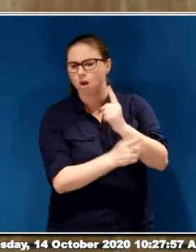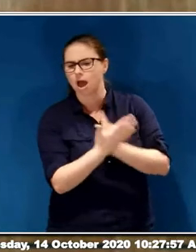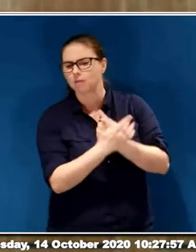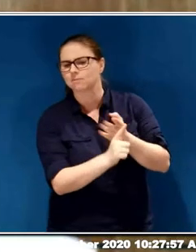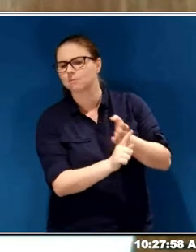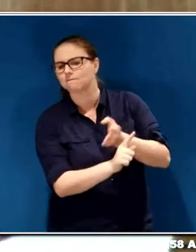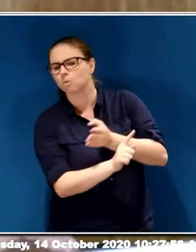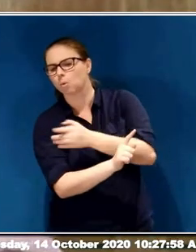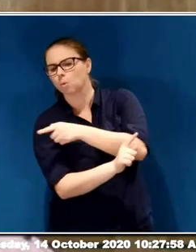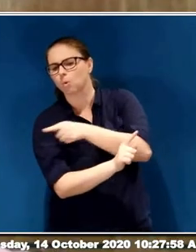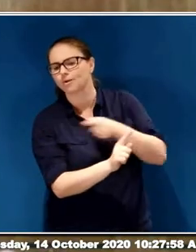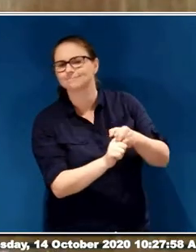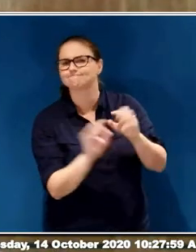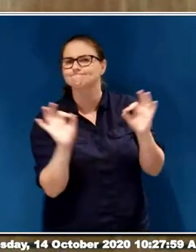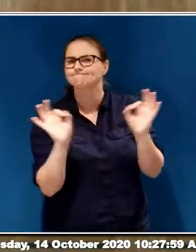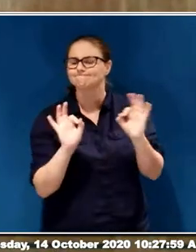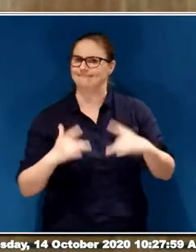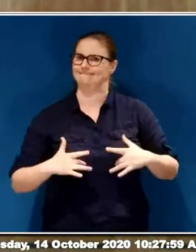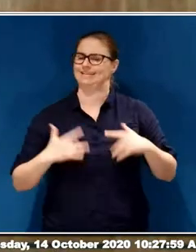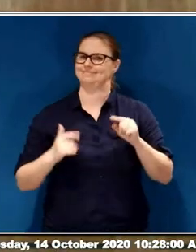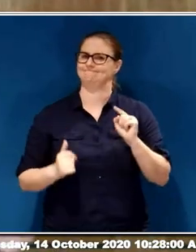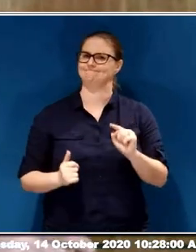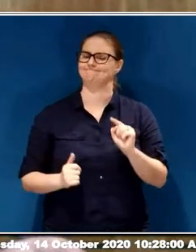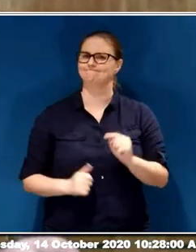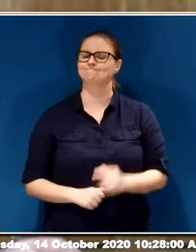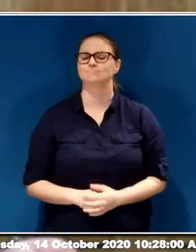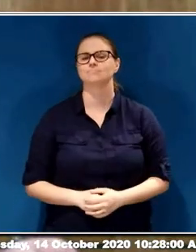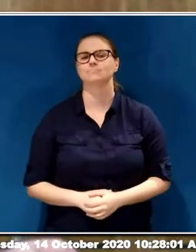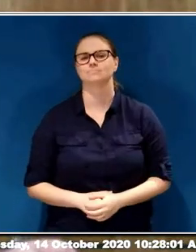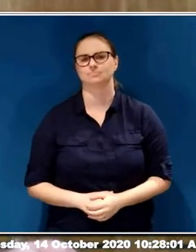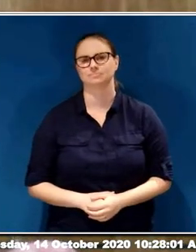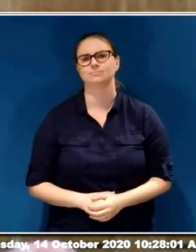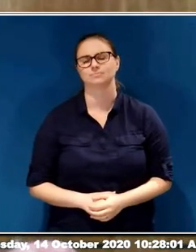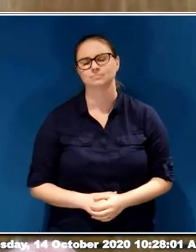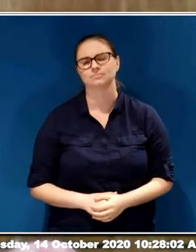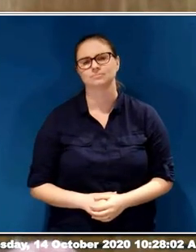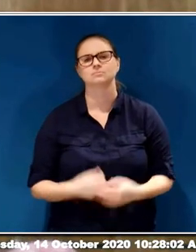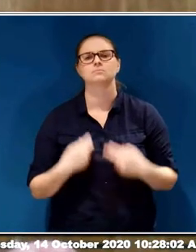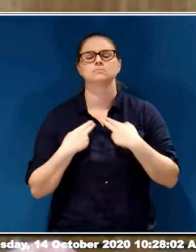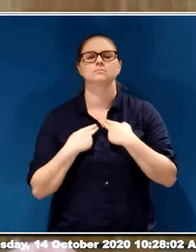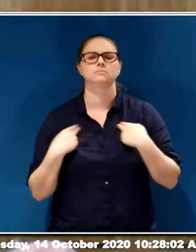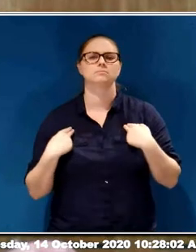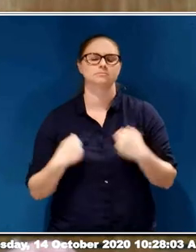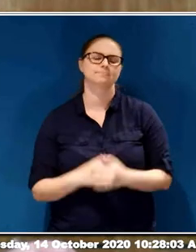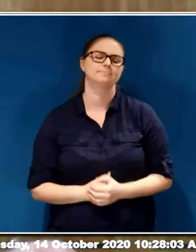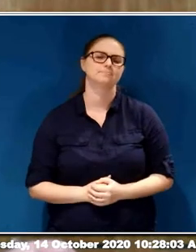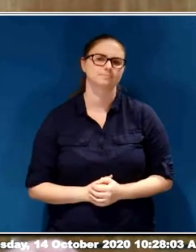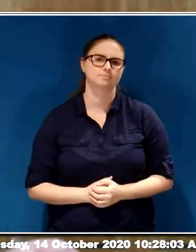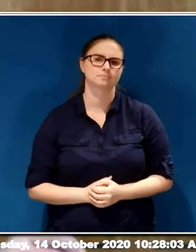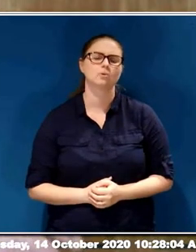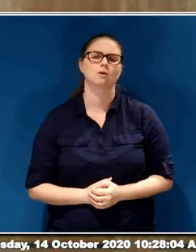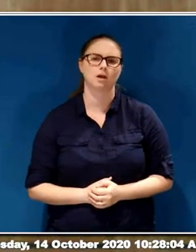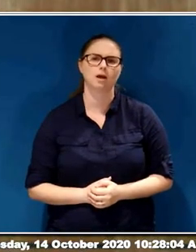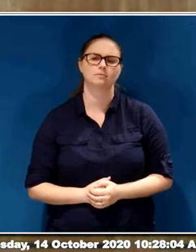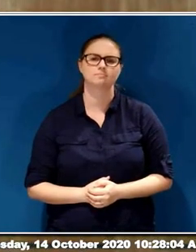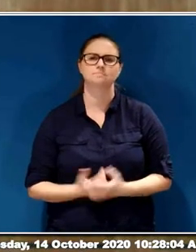How did you perceive the supports Kobe was receiving in Year 8 at School 2